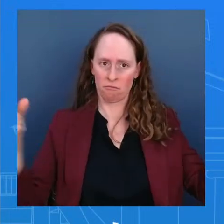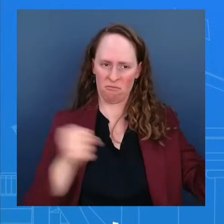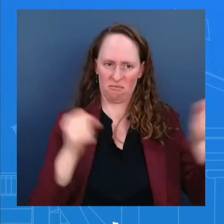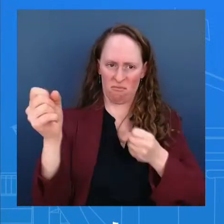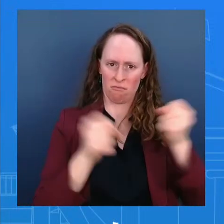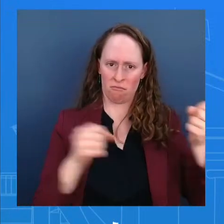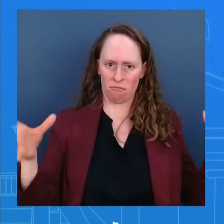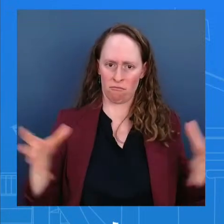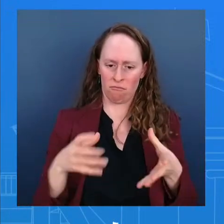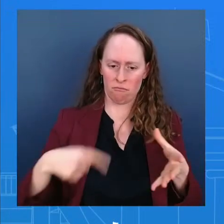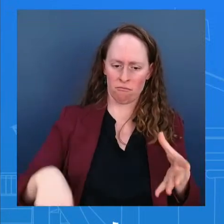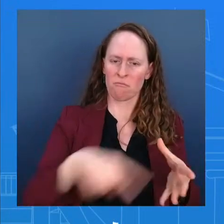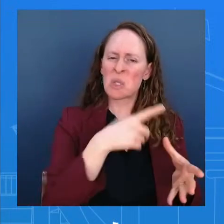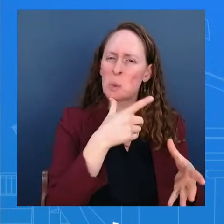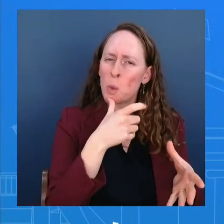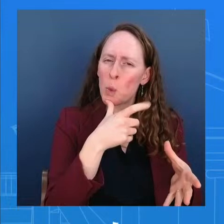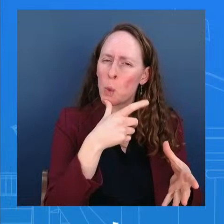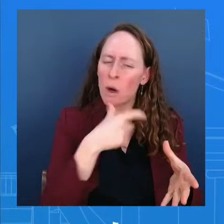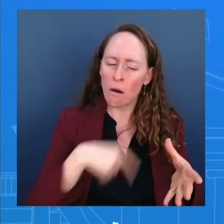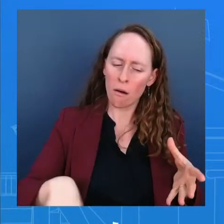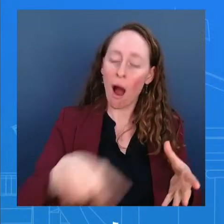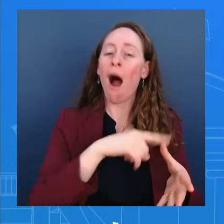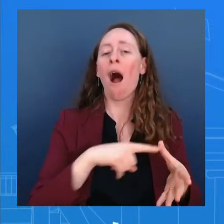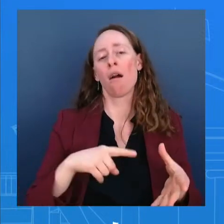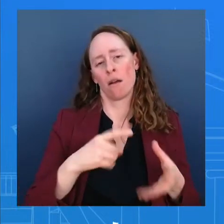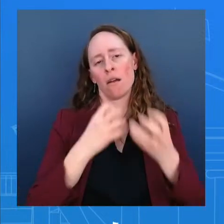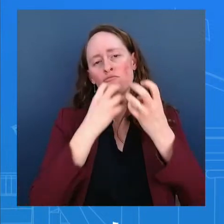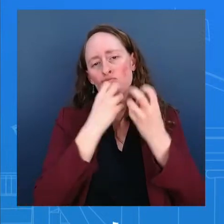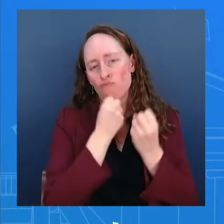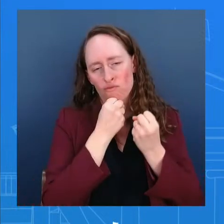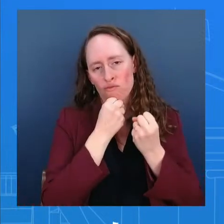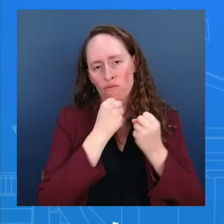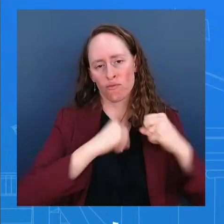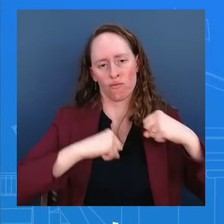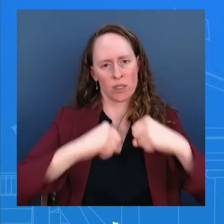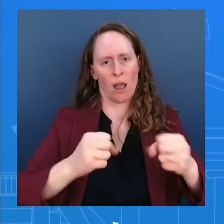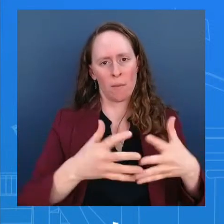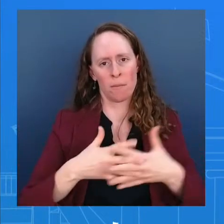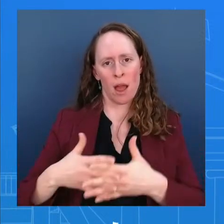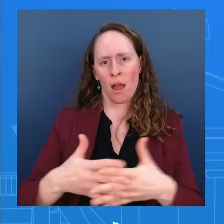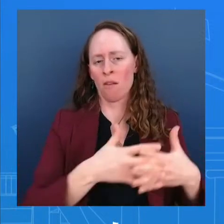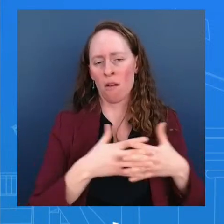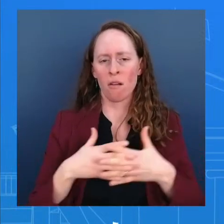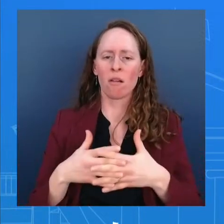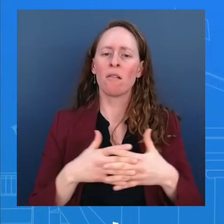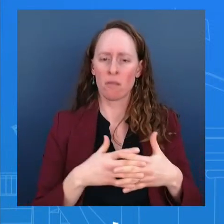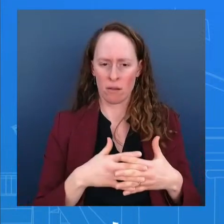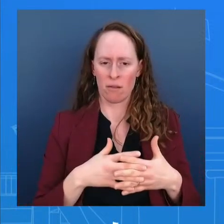to the national interests of this country, and they have served without fear or favor for both Democratic and Republican administrations.